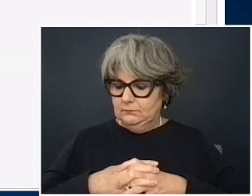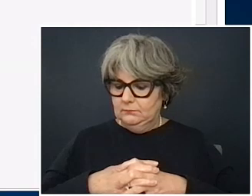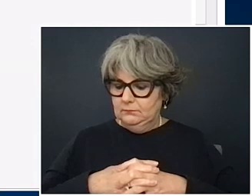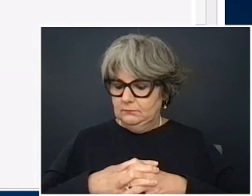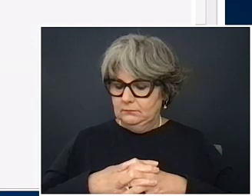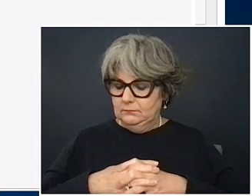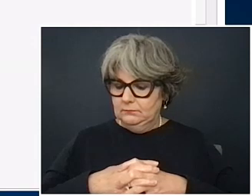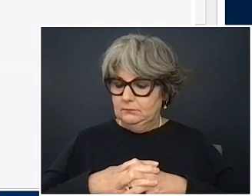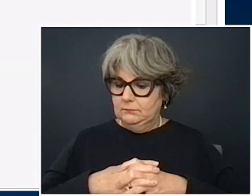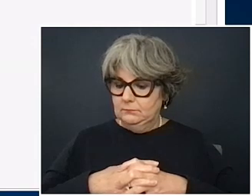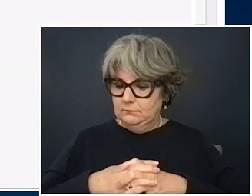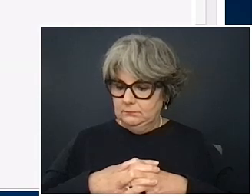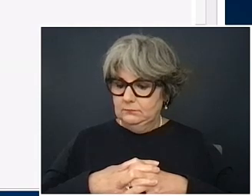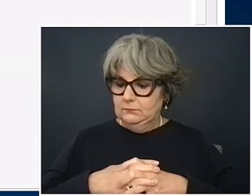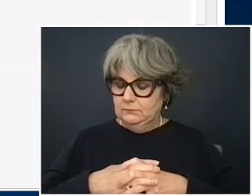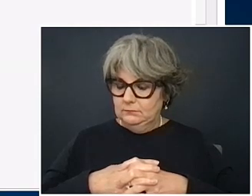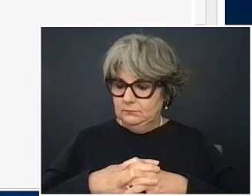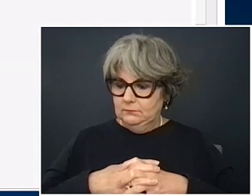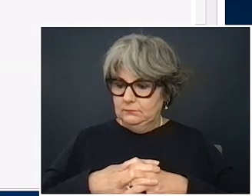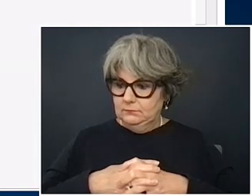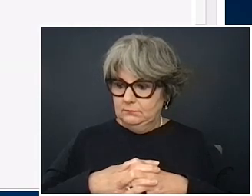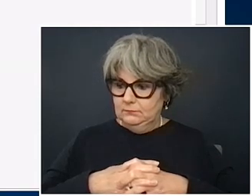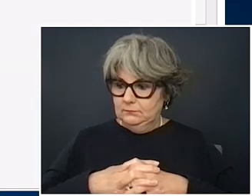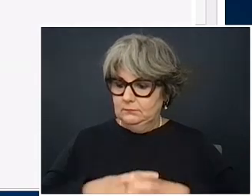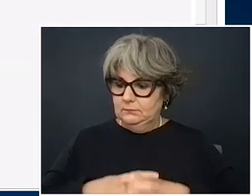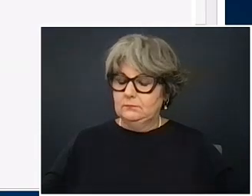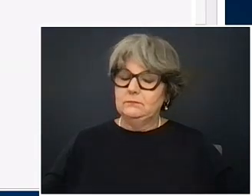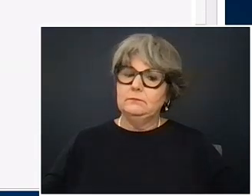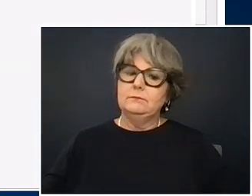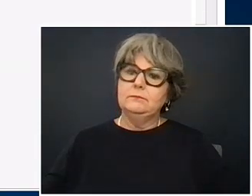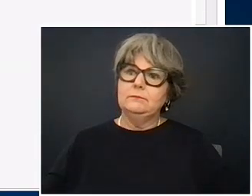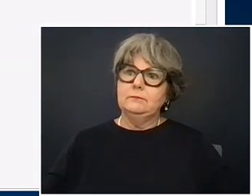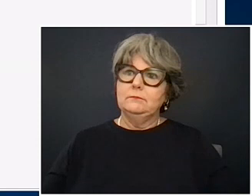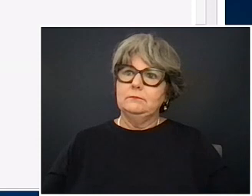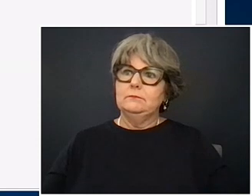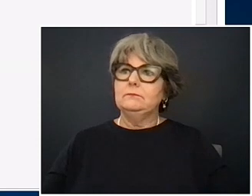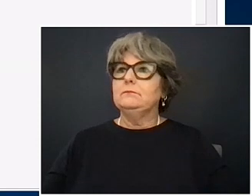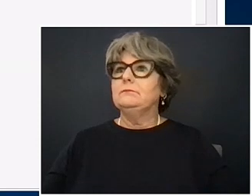the extent of those situations, for lack